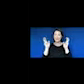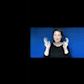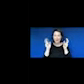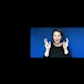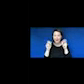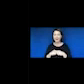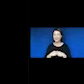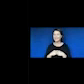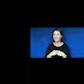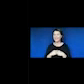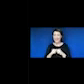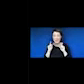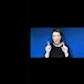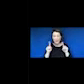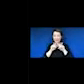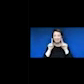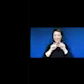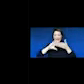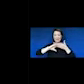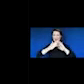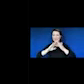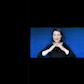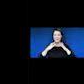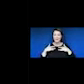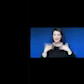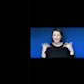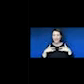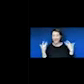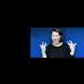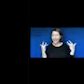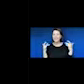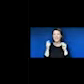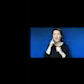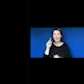events in the area for VCU as well as other universities in the area.